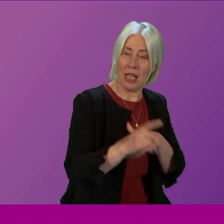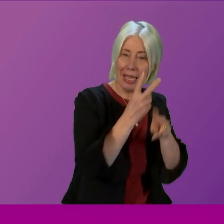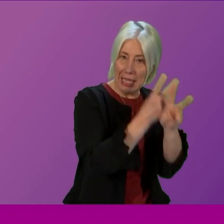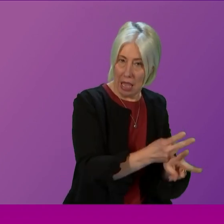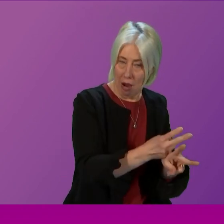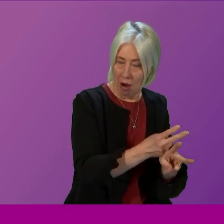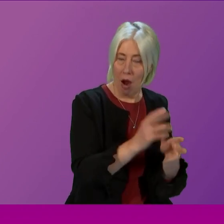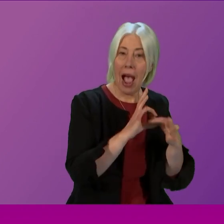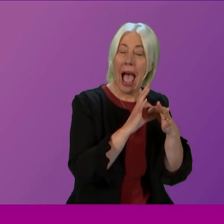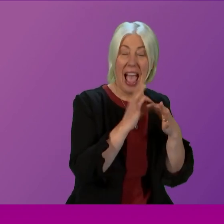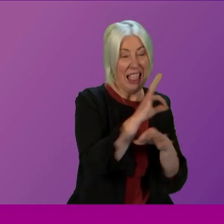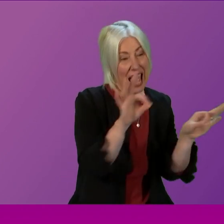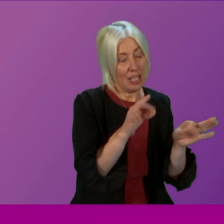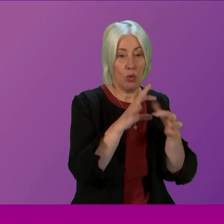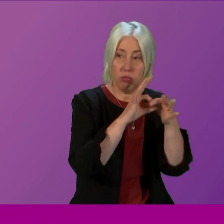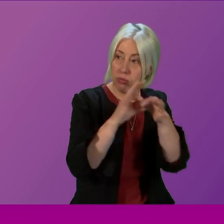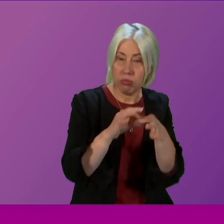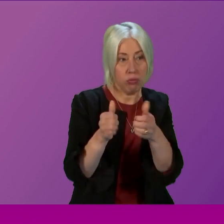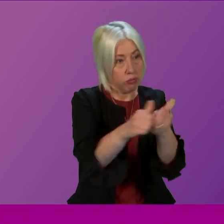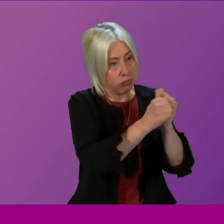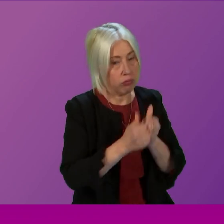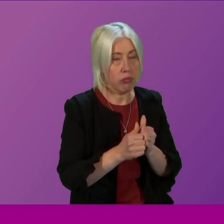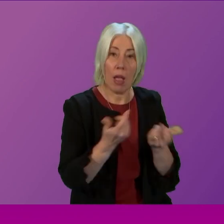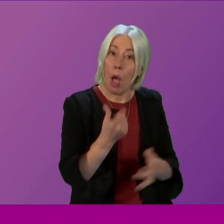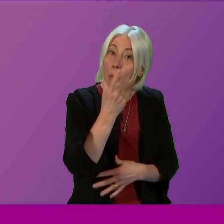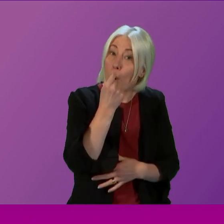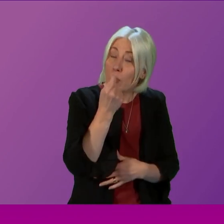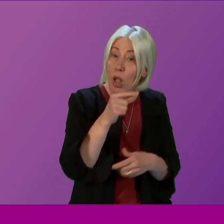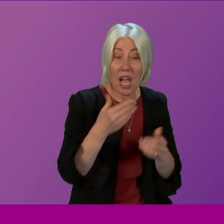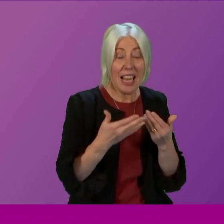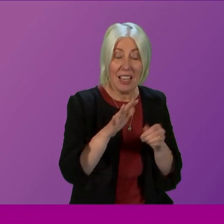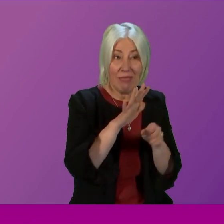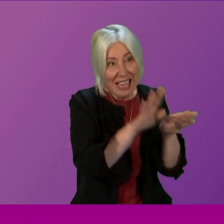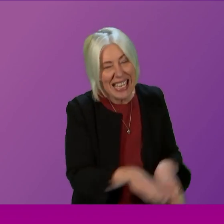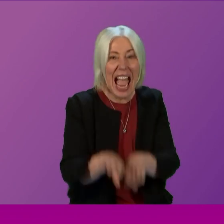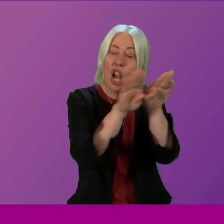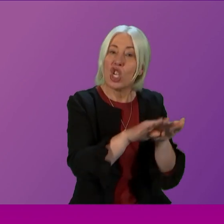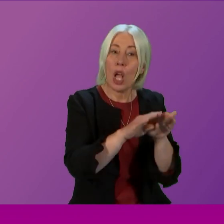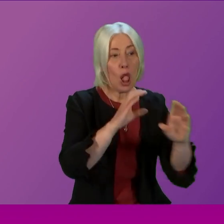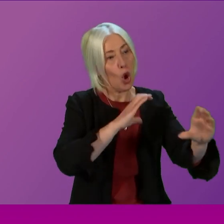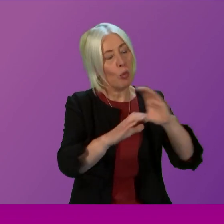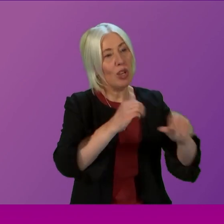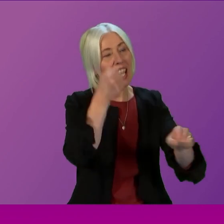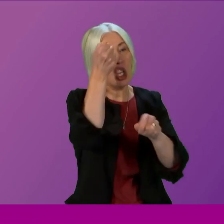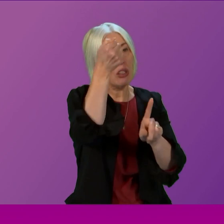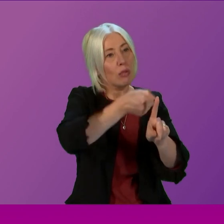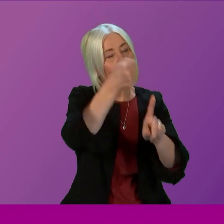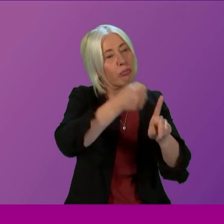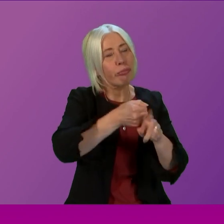with stakeholders and caregivers to consider the possibility of having a national communication campaign and its potential to recruit more foster carers.